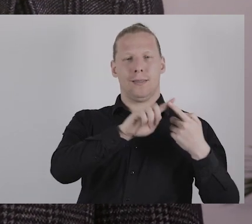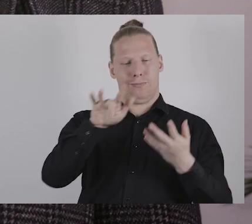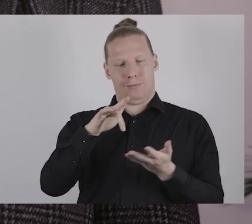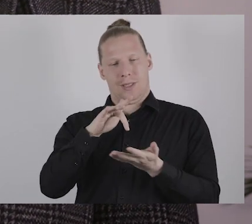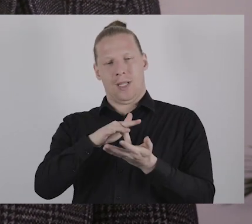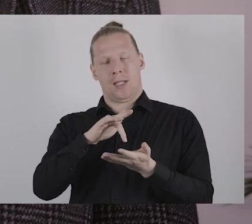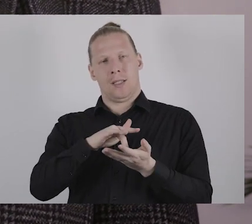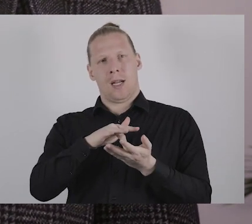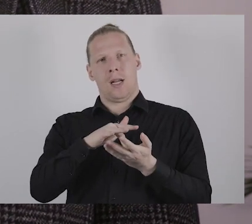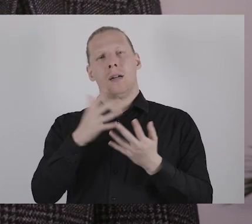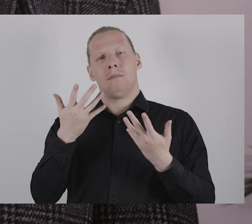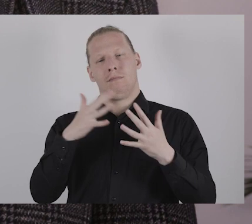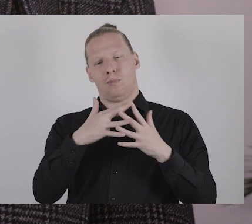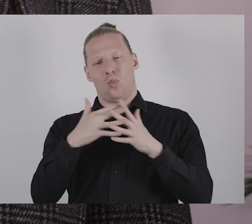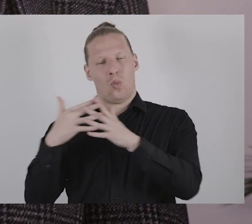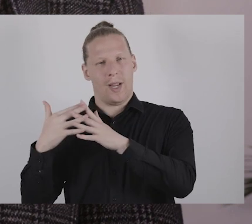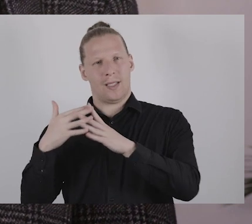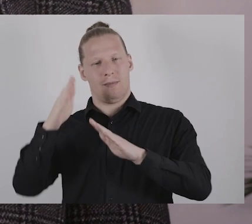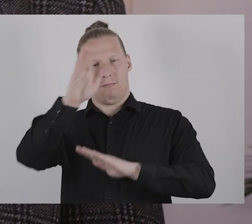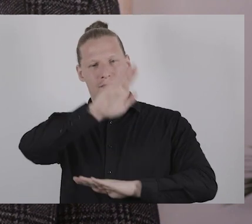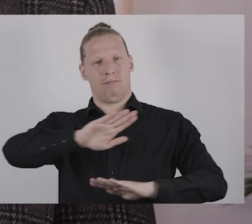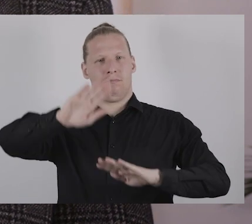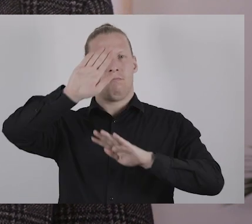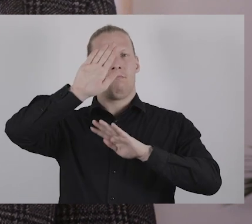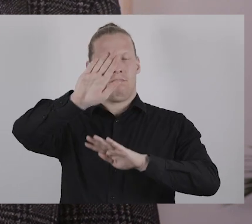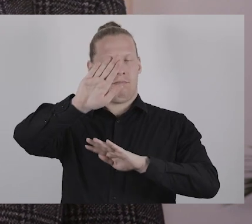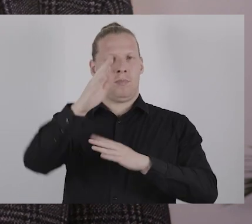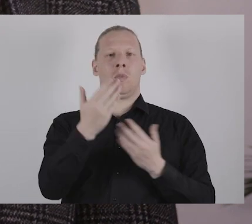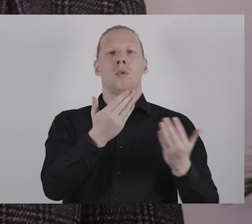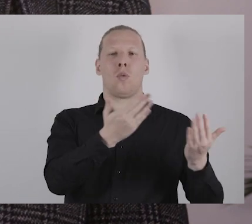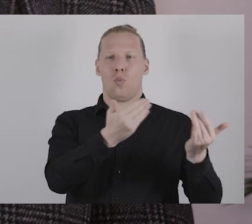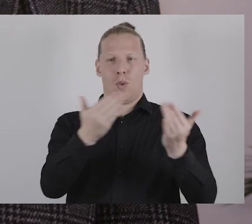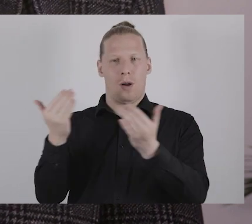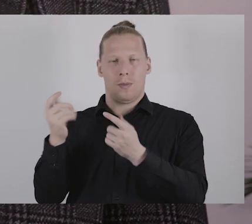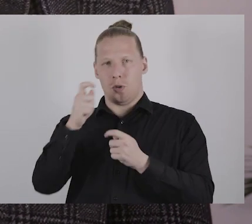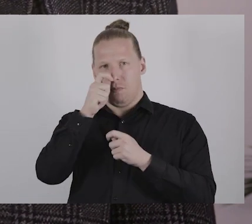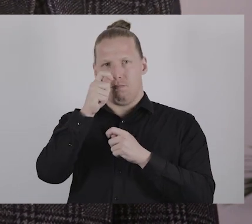down to the south and across to Wharekauri. Welcome.